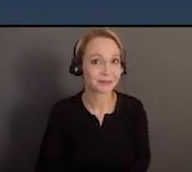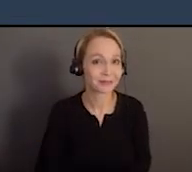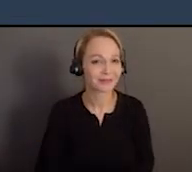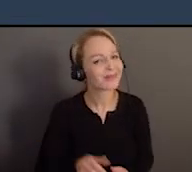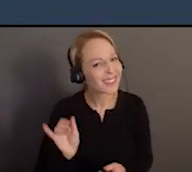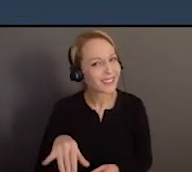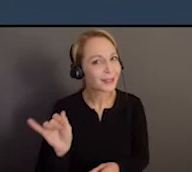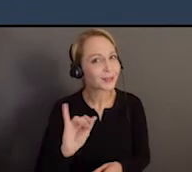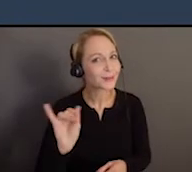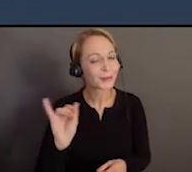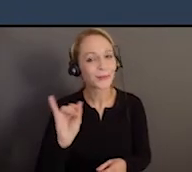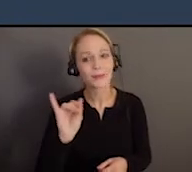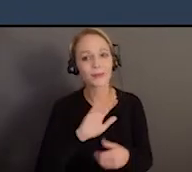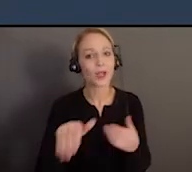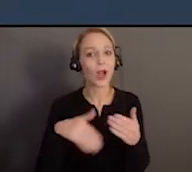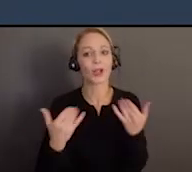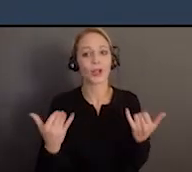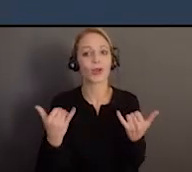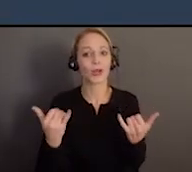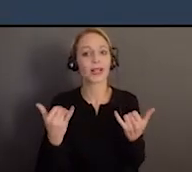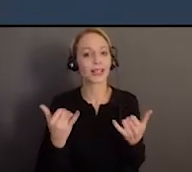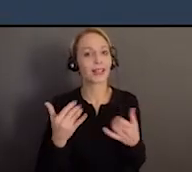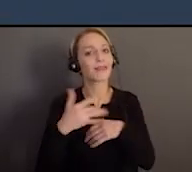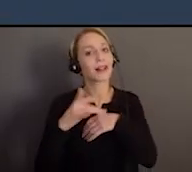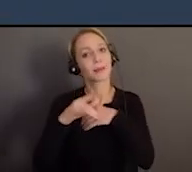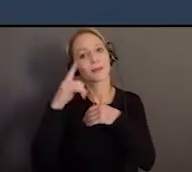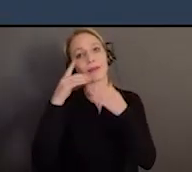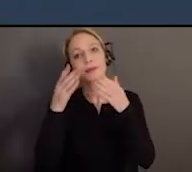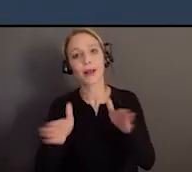THESE ARE ALL CURRENTLY ONLY AVAILABLE TO PUBLIC EVENTS.